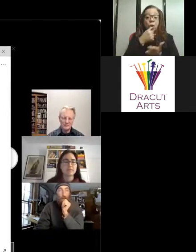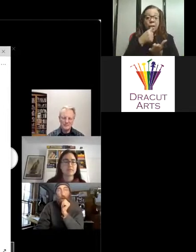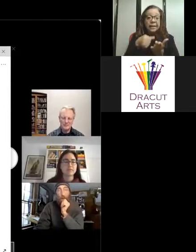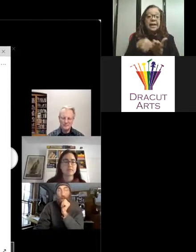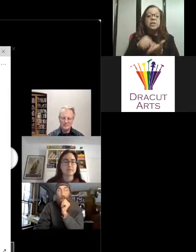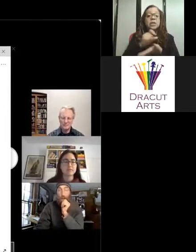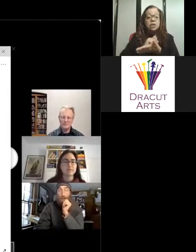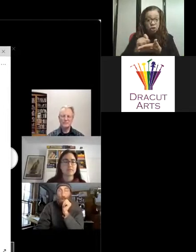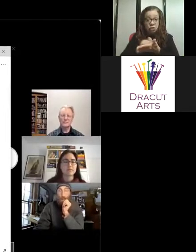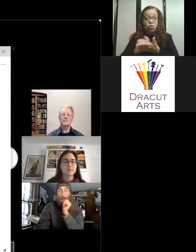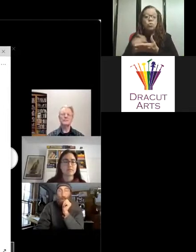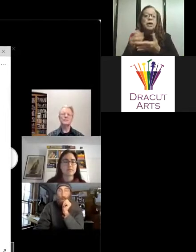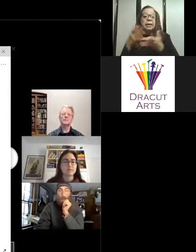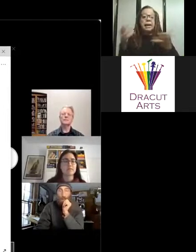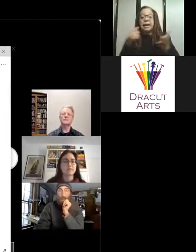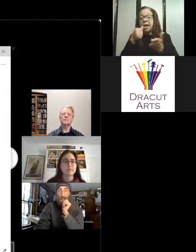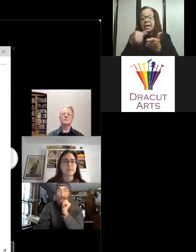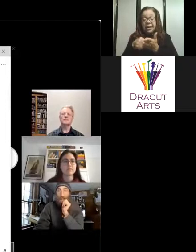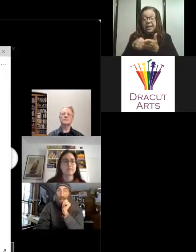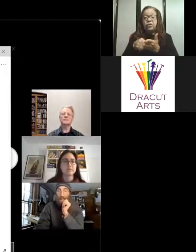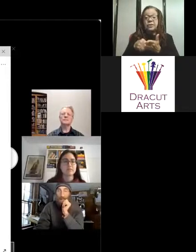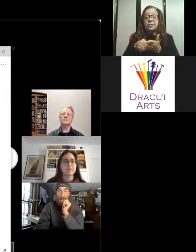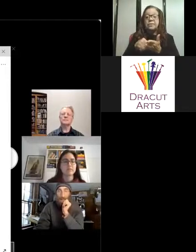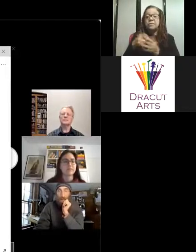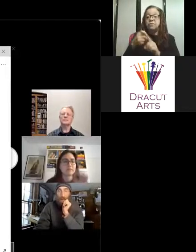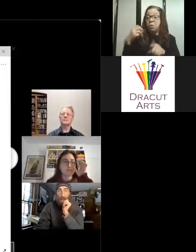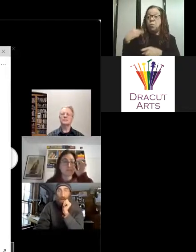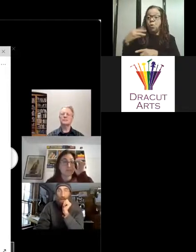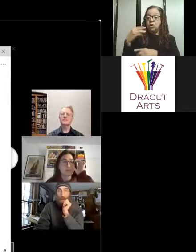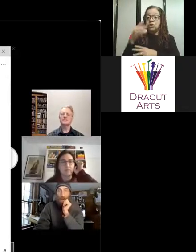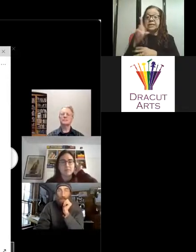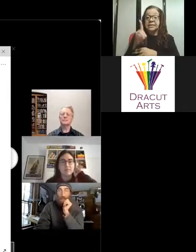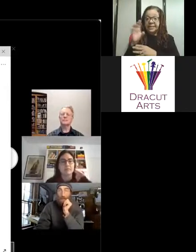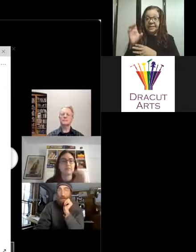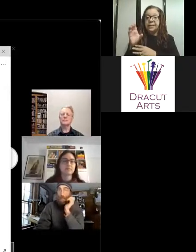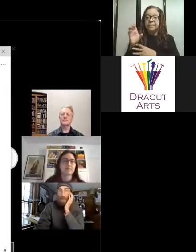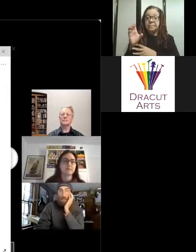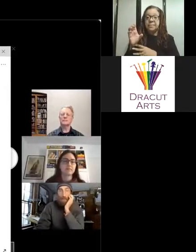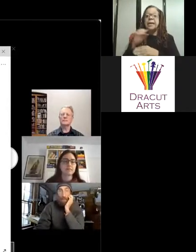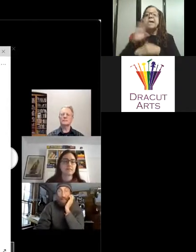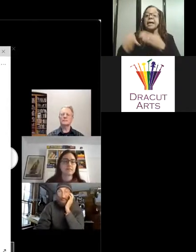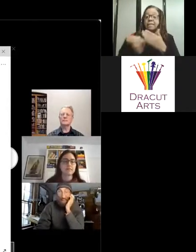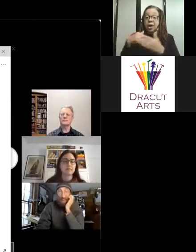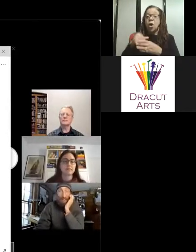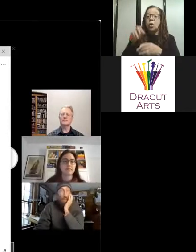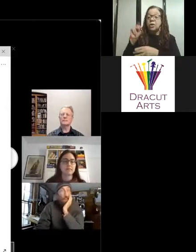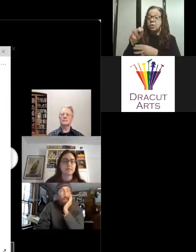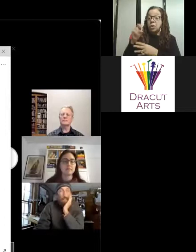from Armory Square Hospital in Washington D.C. Um, and they're all archived in the New Hampshire Historical Society in Concord.